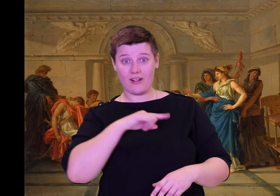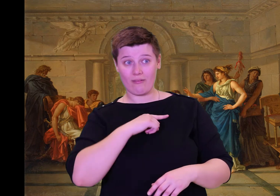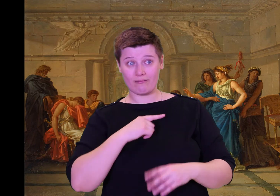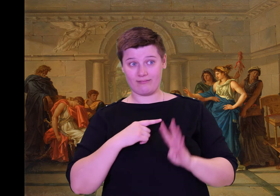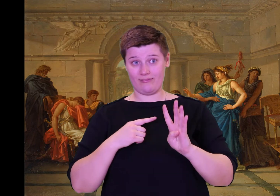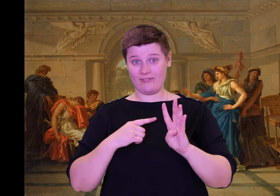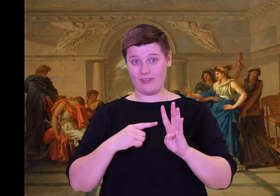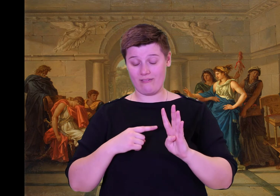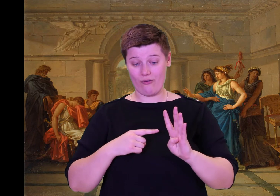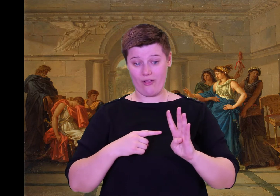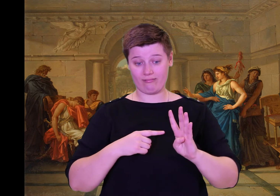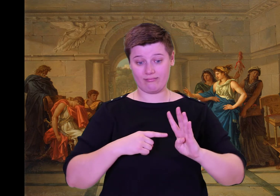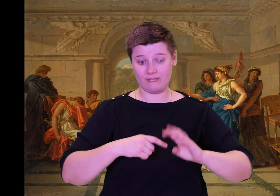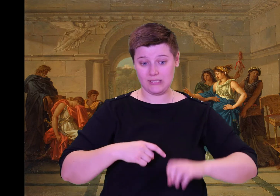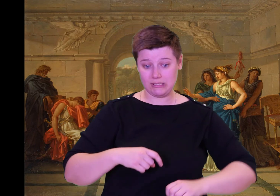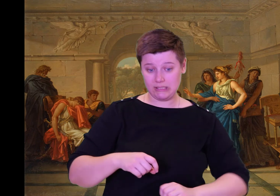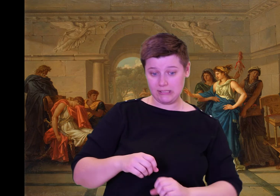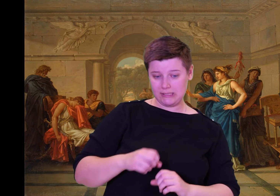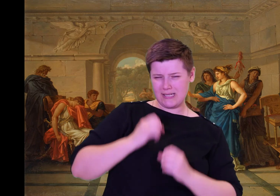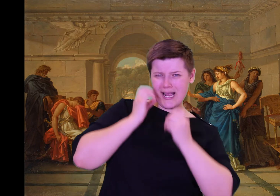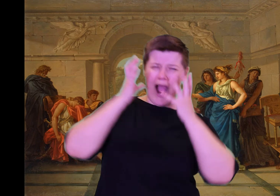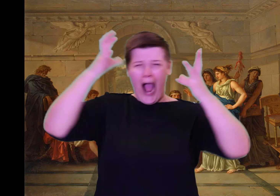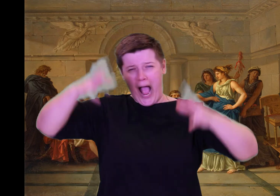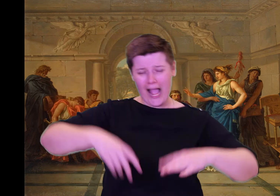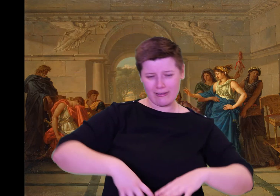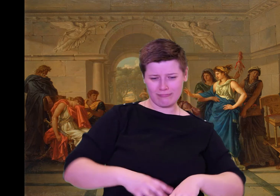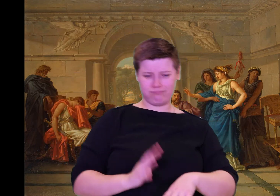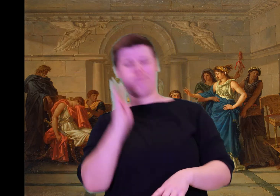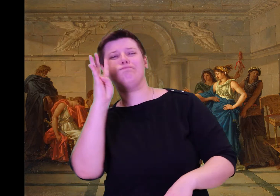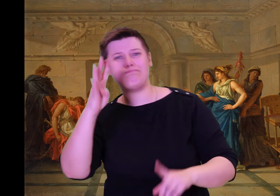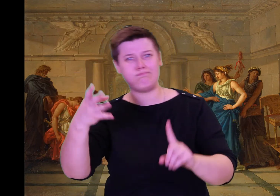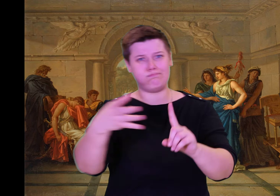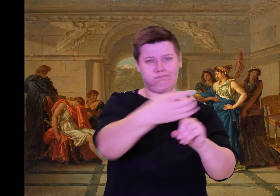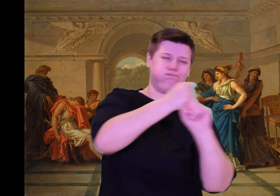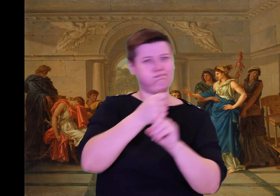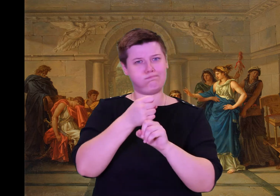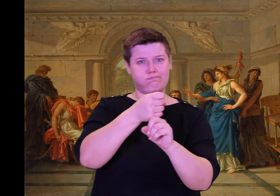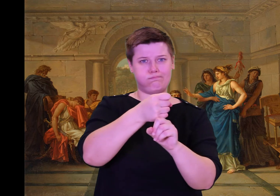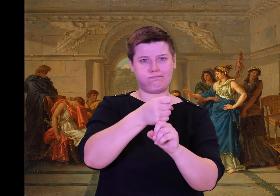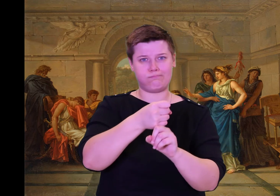But she brought sweet ambrosia to save us. She very kindly put it in our nostrils